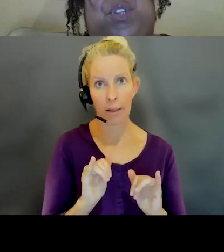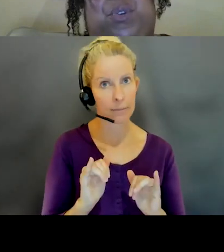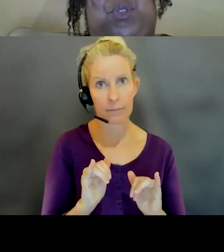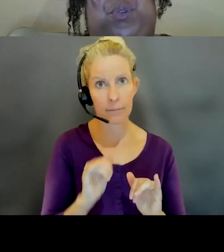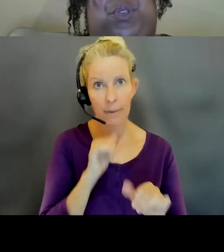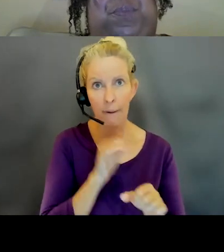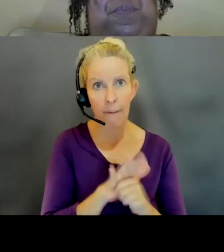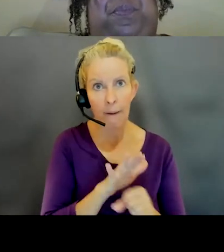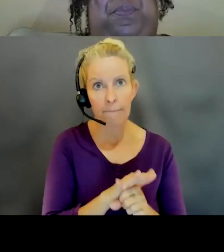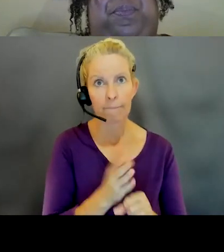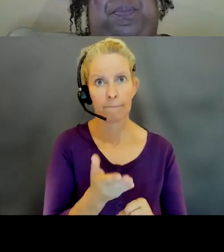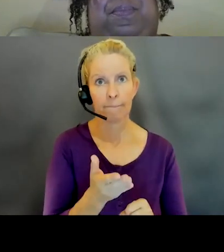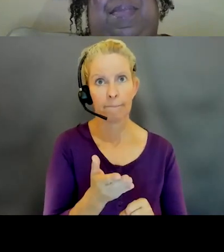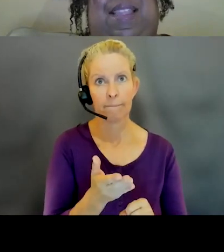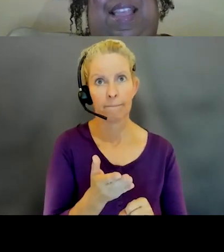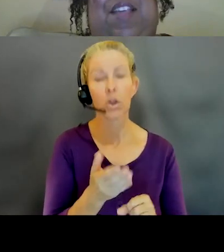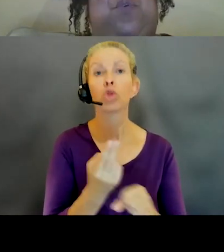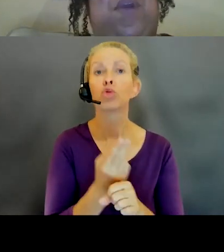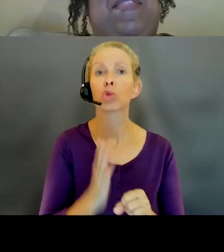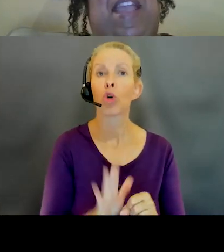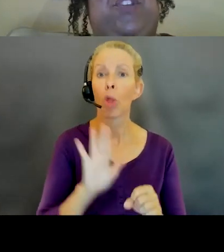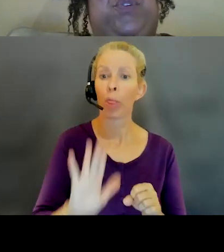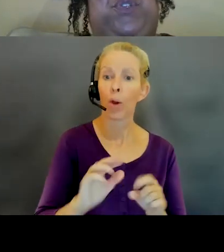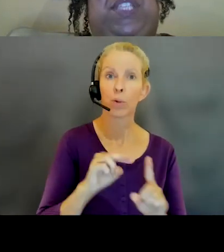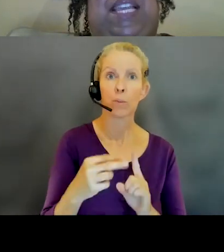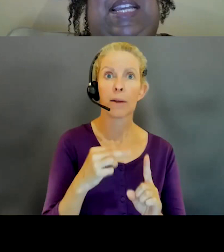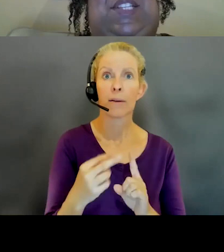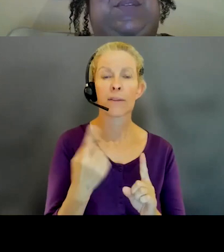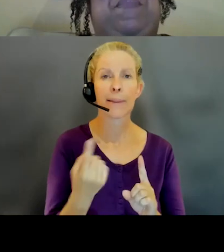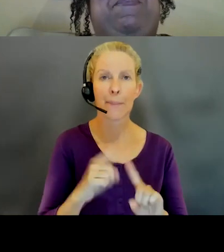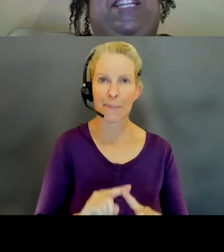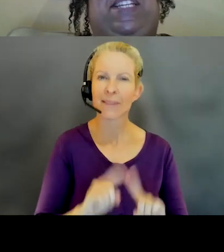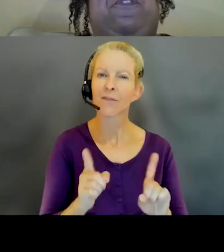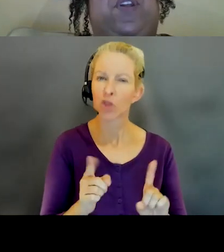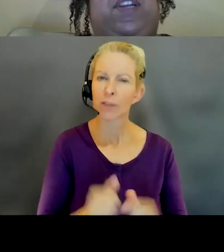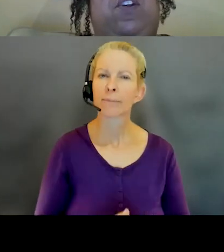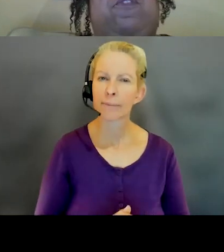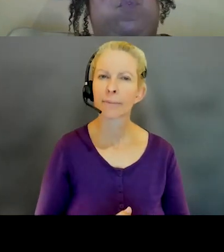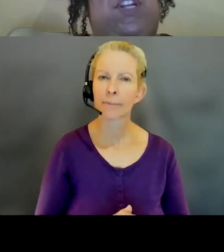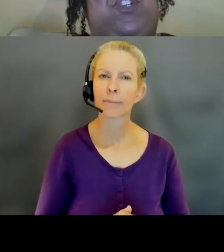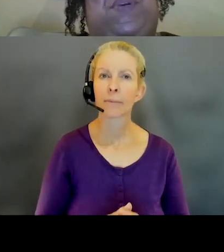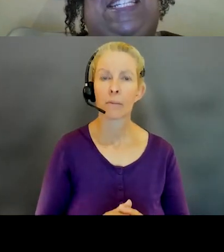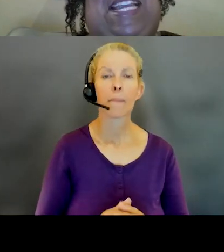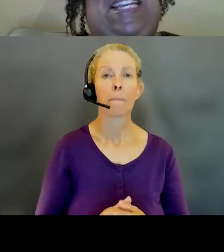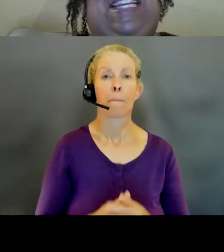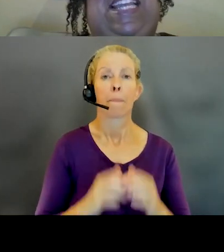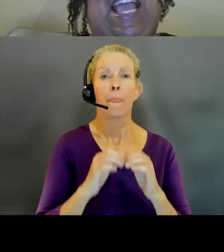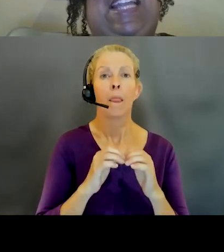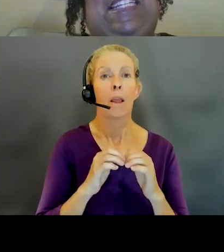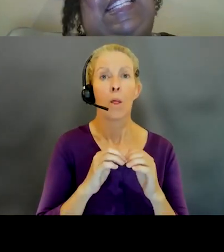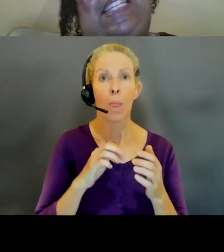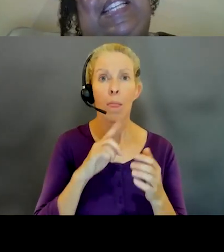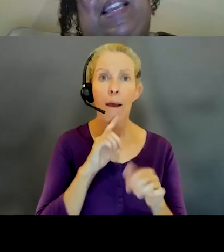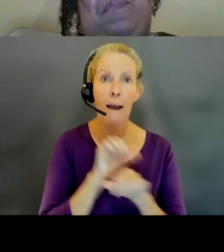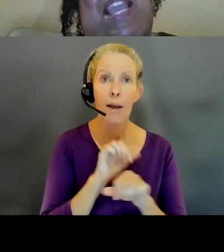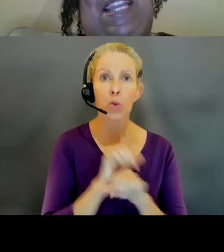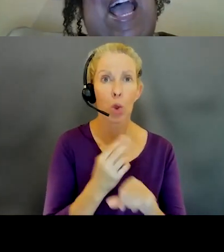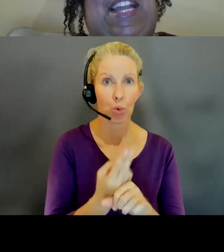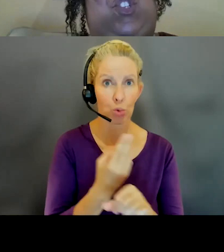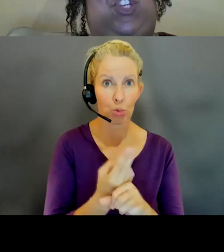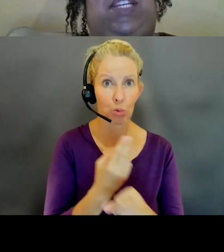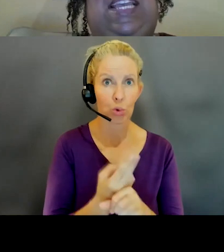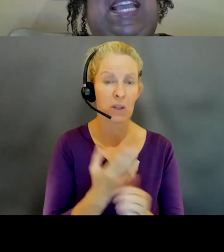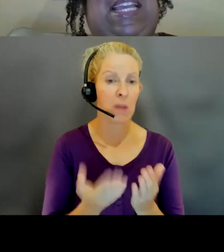users. The way they use things may be different from what you intended. And to see them in action